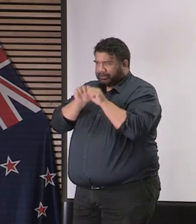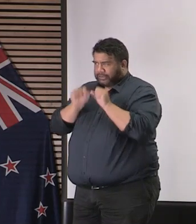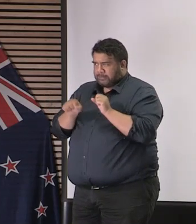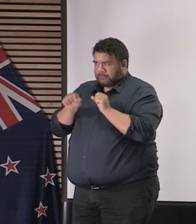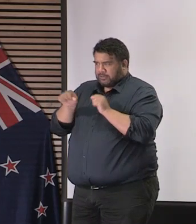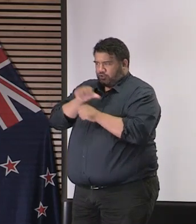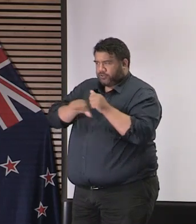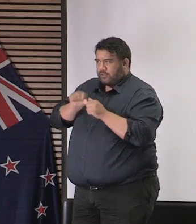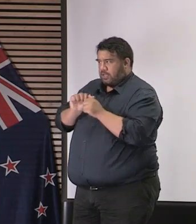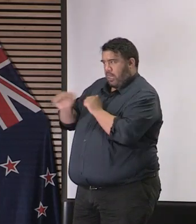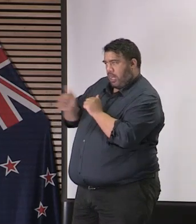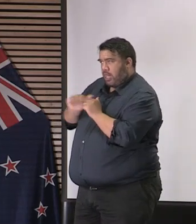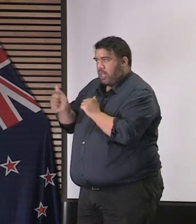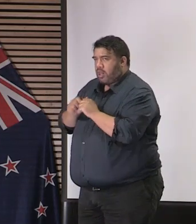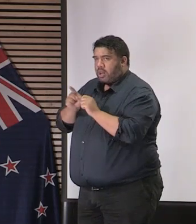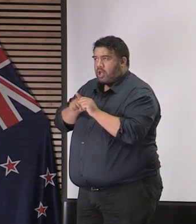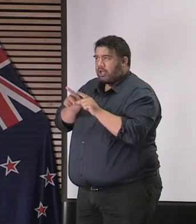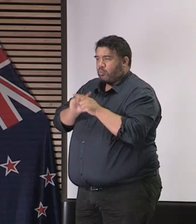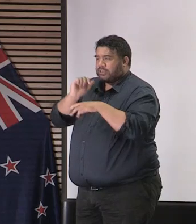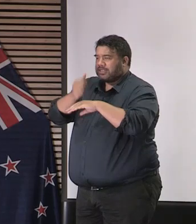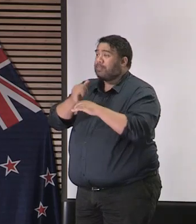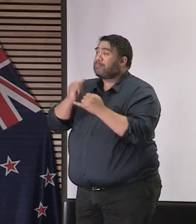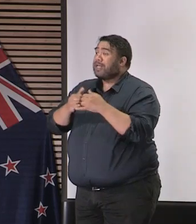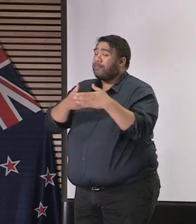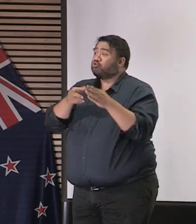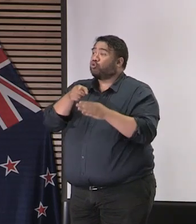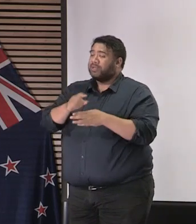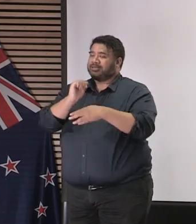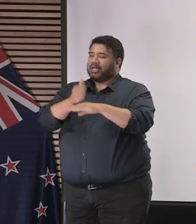towards others? We have a bit of a system